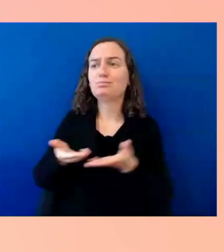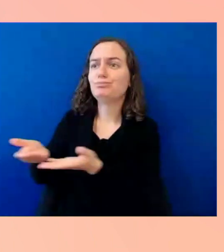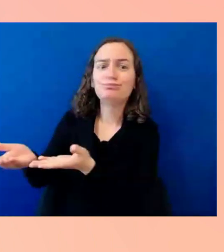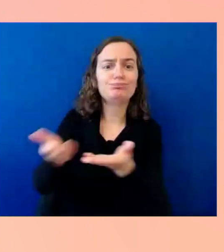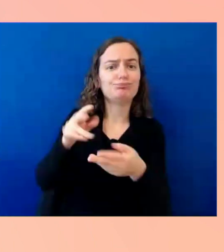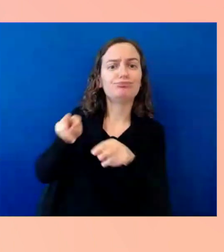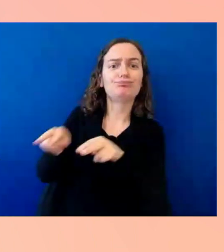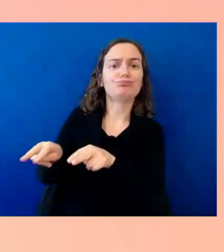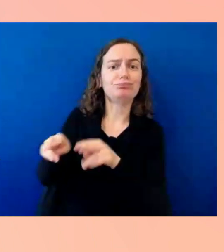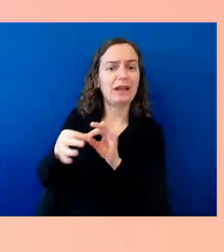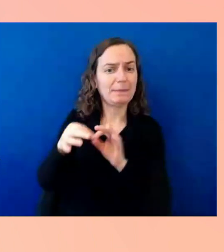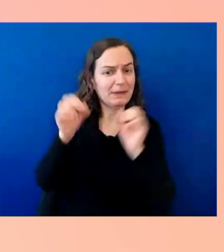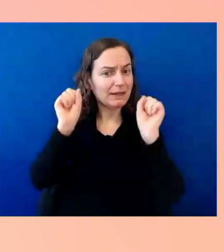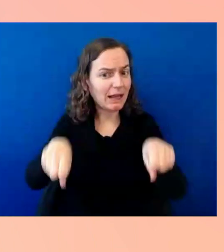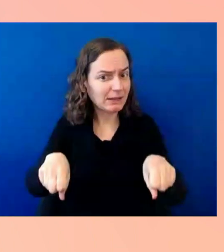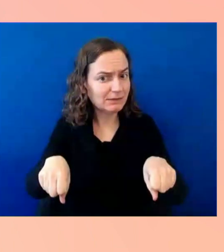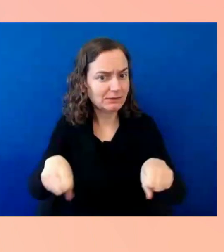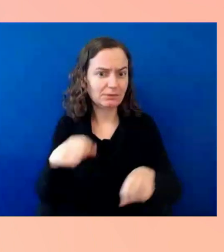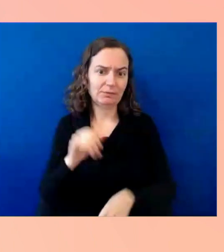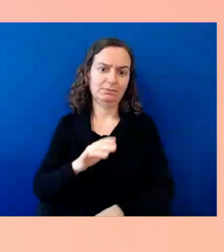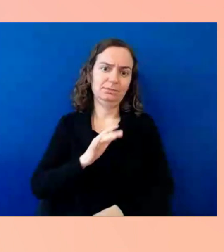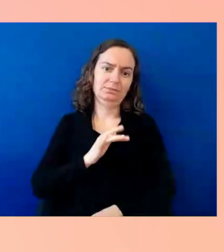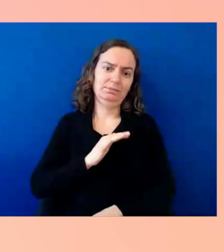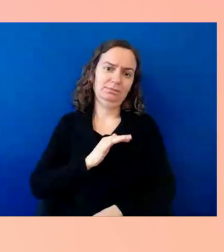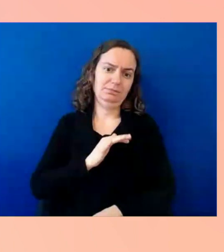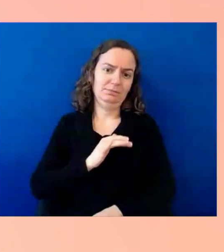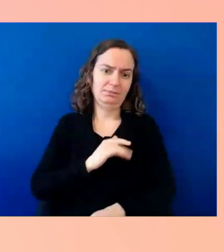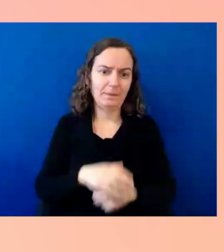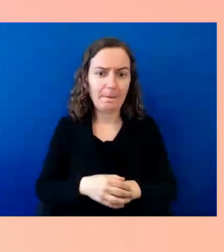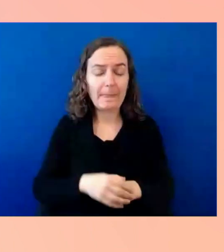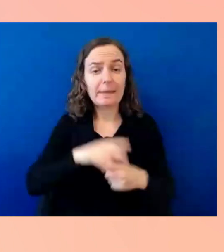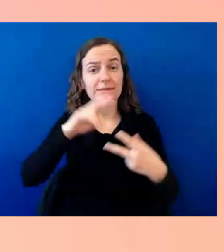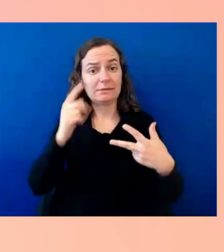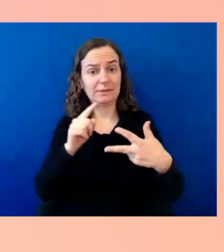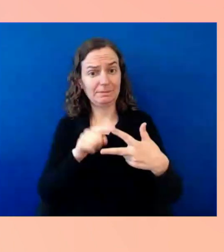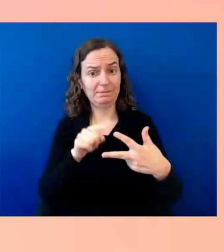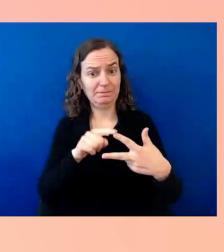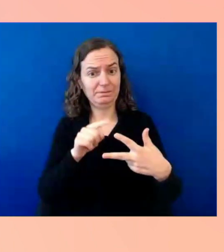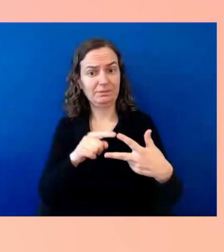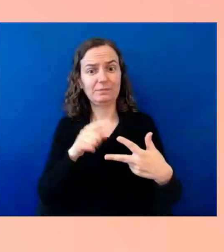Now the second feature is Windows 11 Voice Access. Everyone can now control